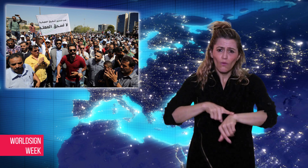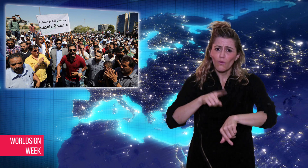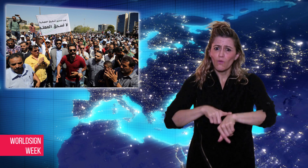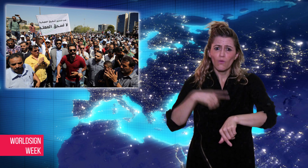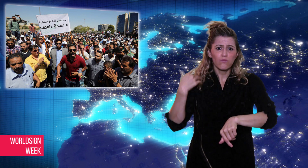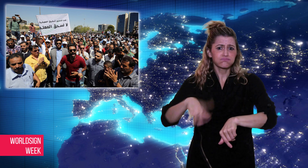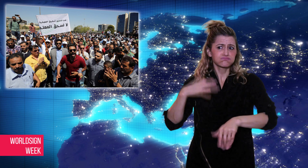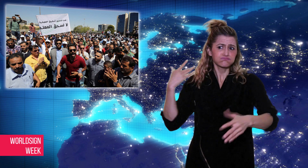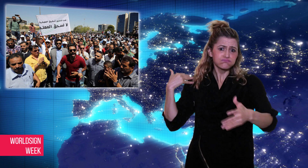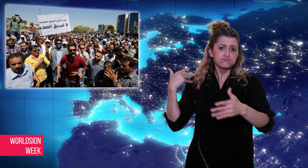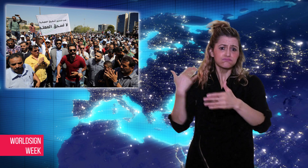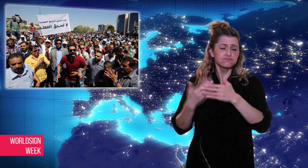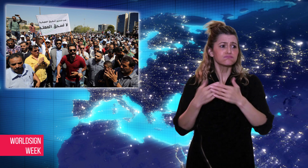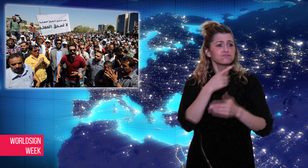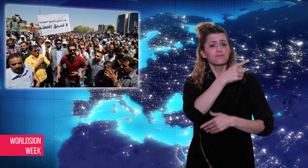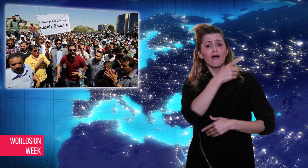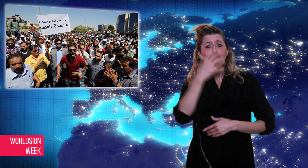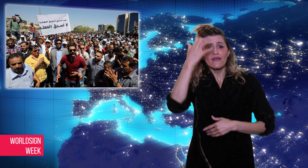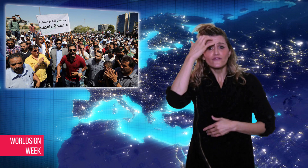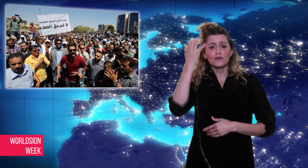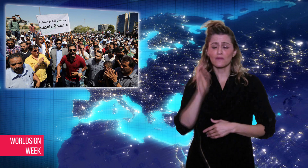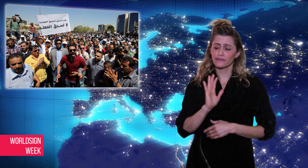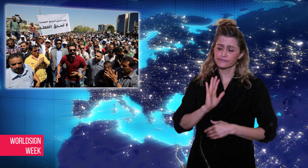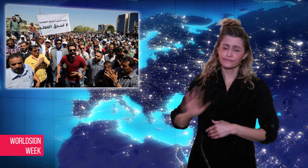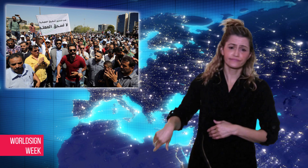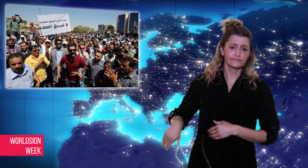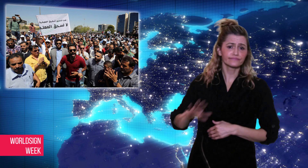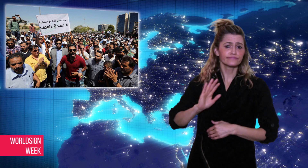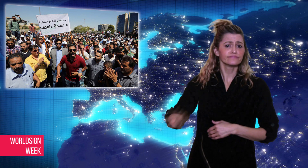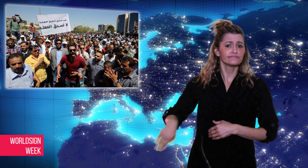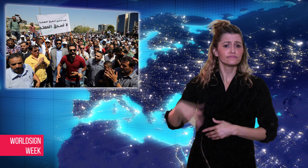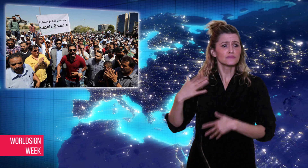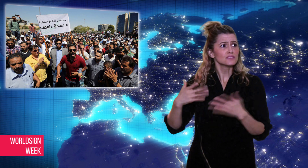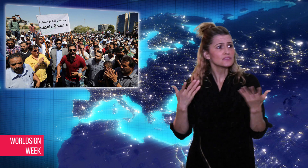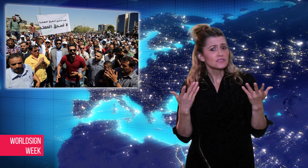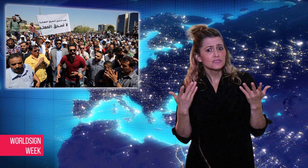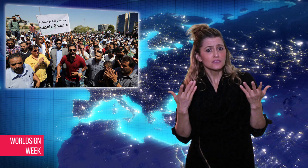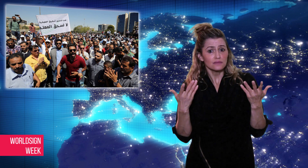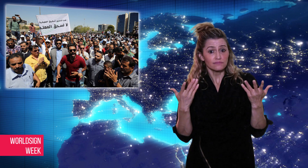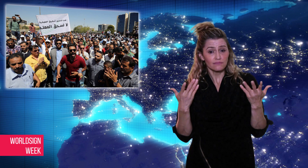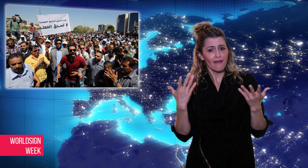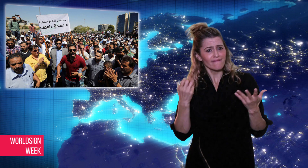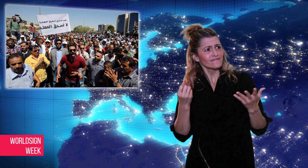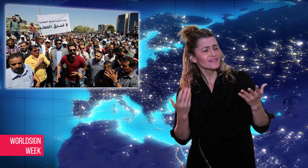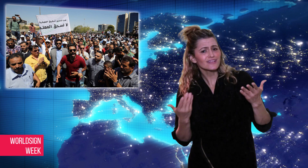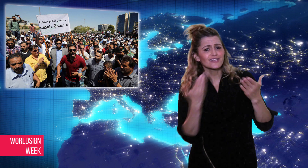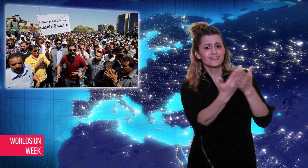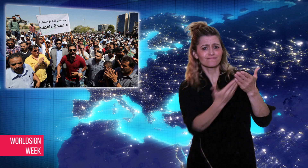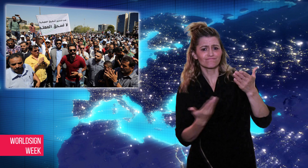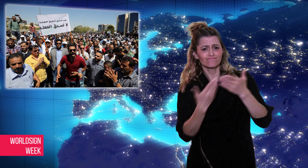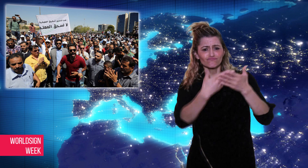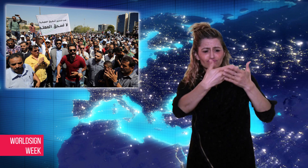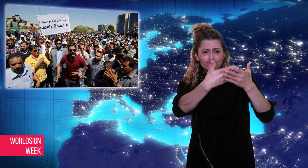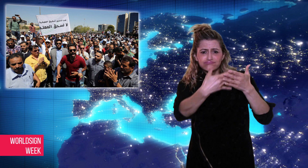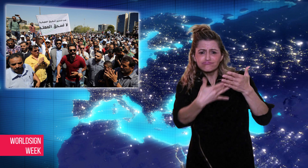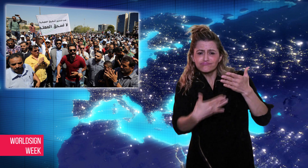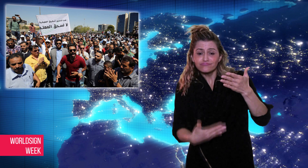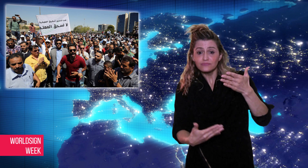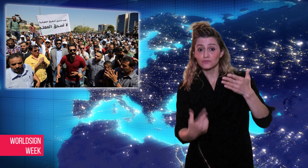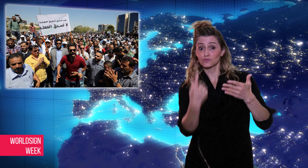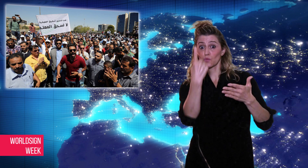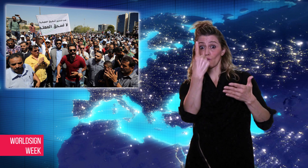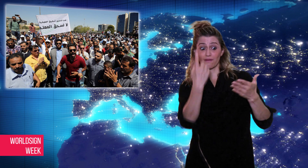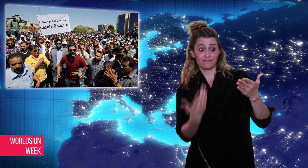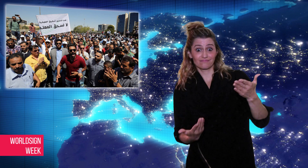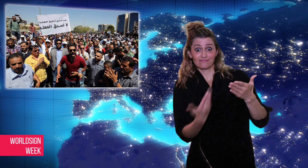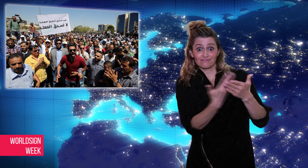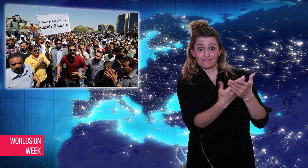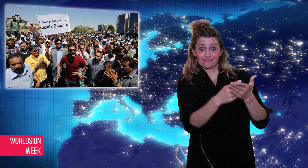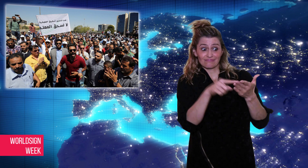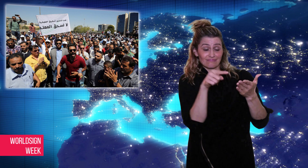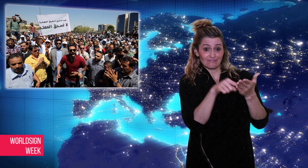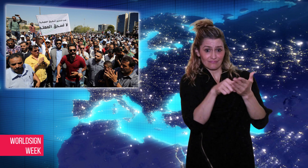One of the demands were to increase the teachers’